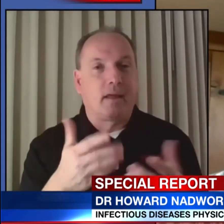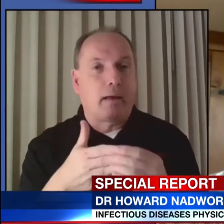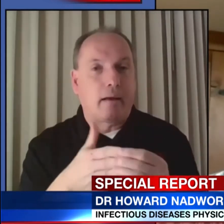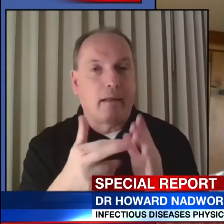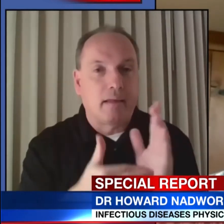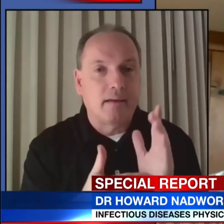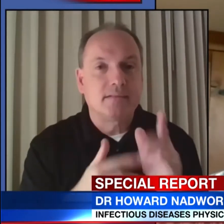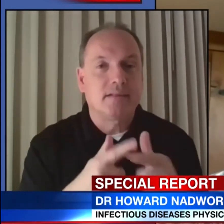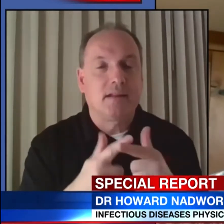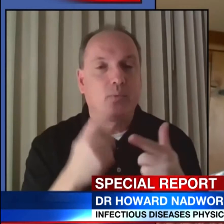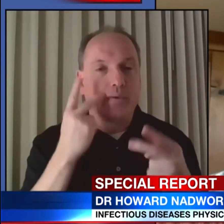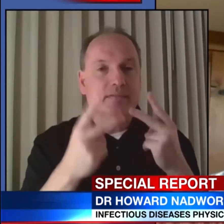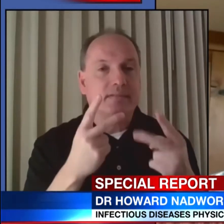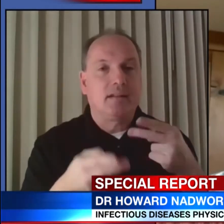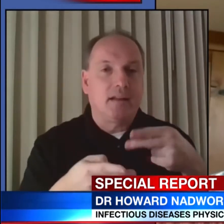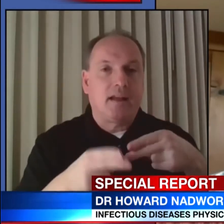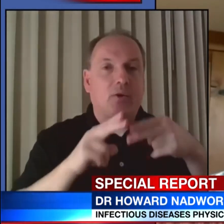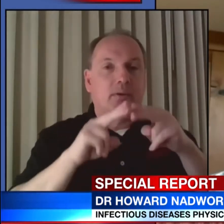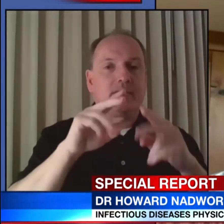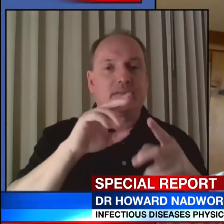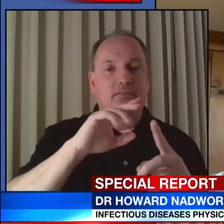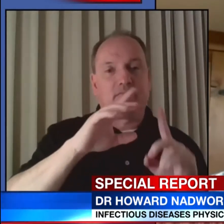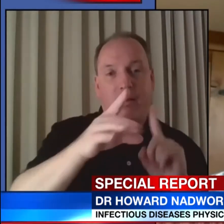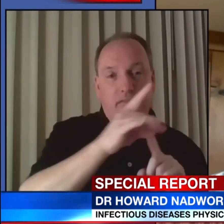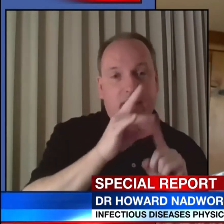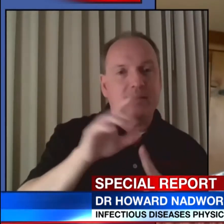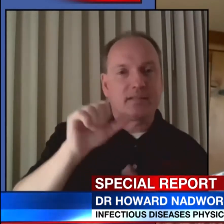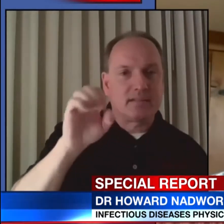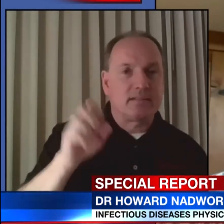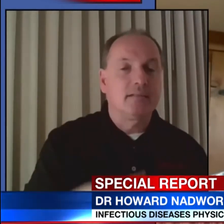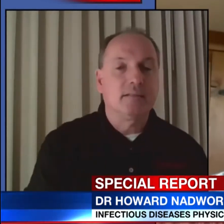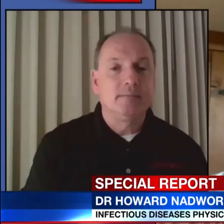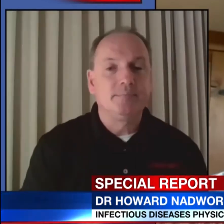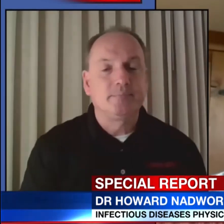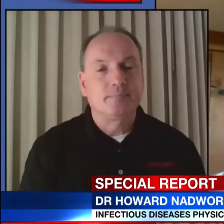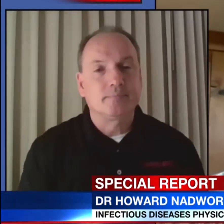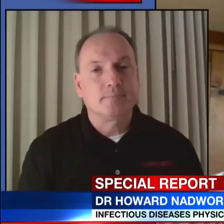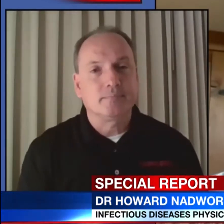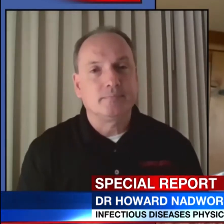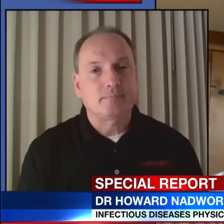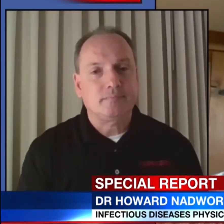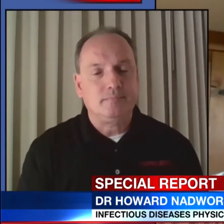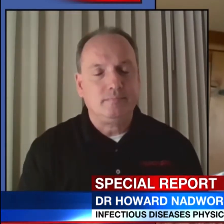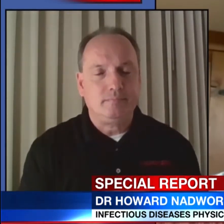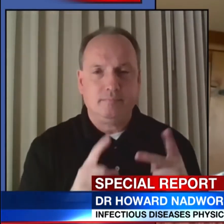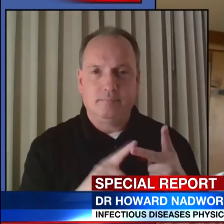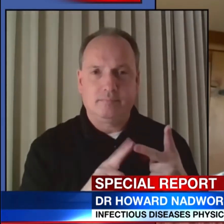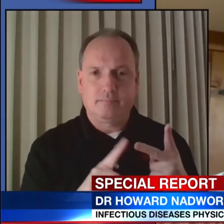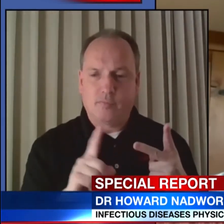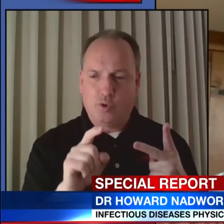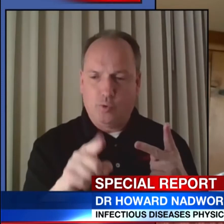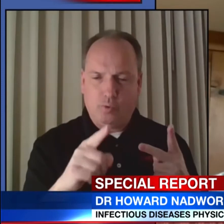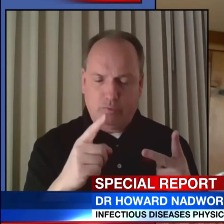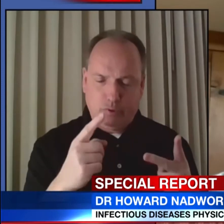GUIDELINES, WE HAVE SEEN INCREASES IN CASES. ARE YOU WORRIED THAT THE